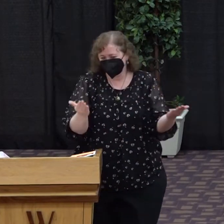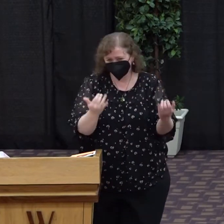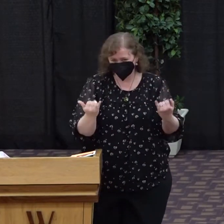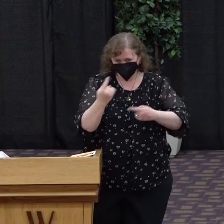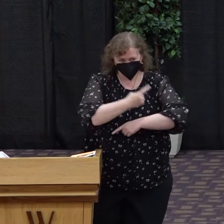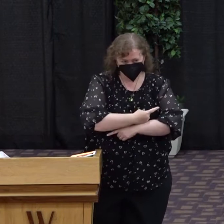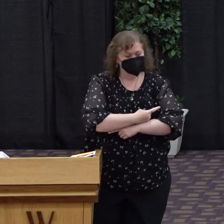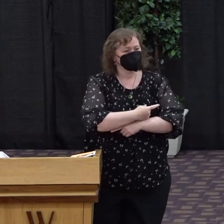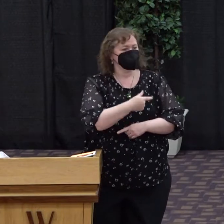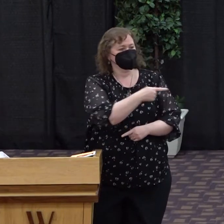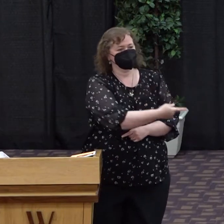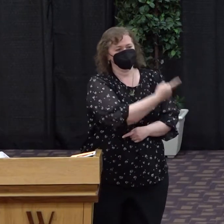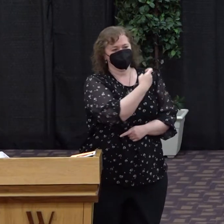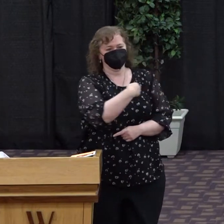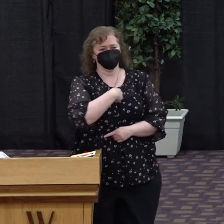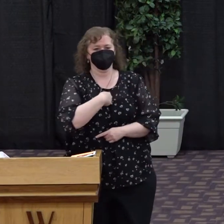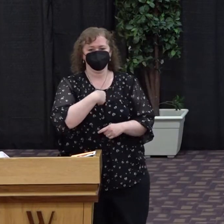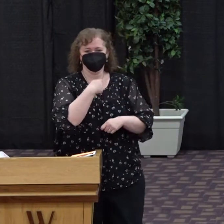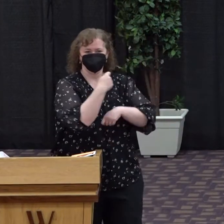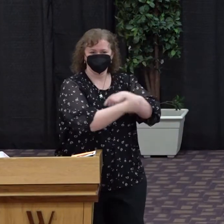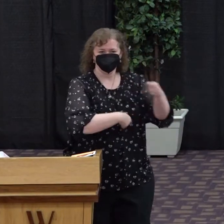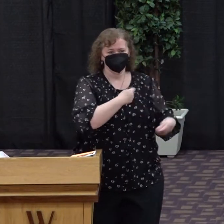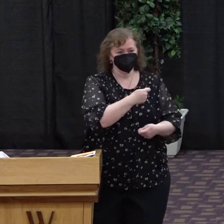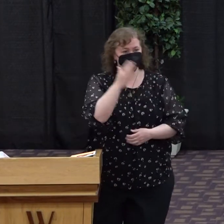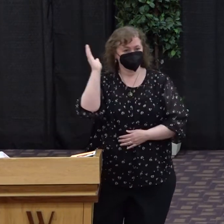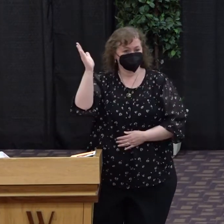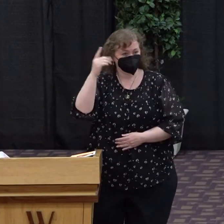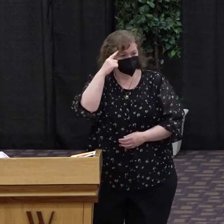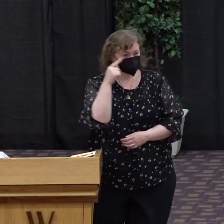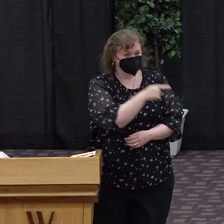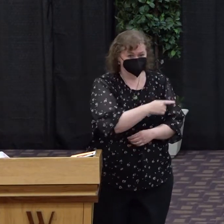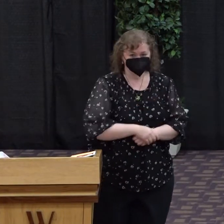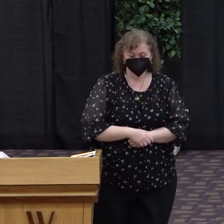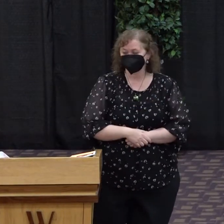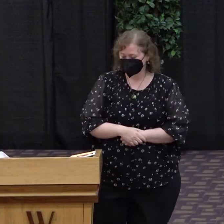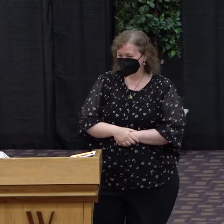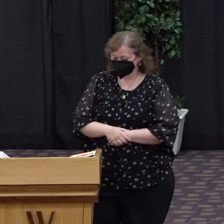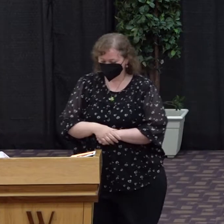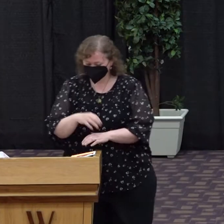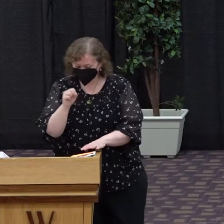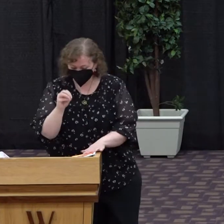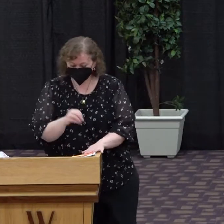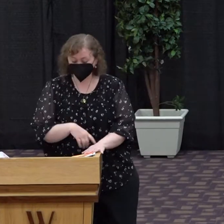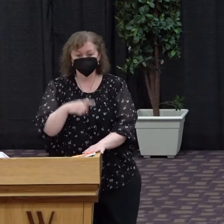She wasn't able to be here today, and she had asked that I present the awards.